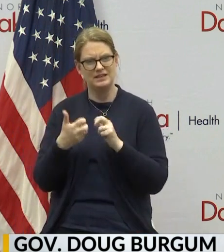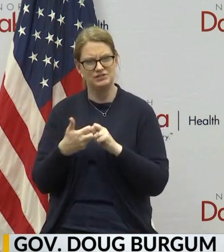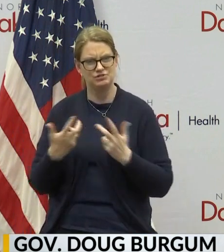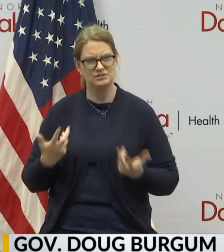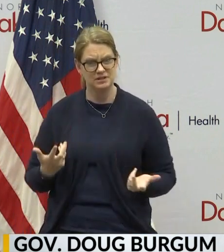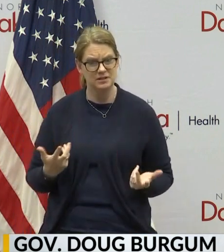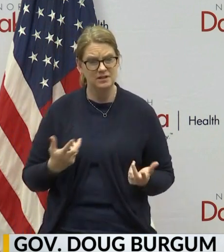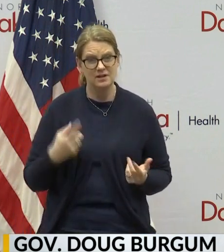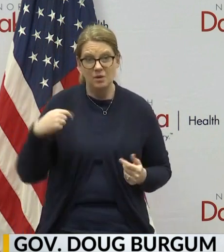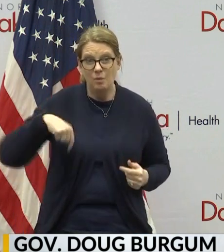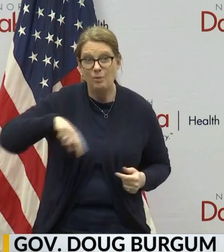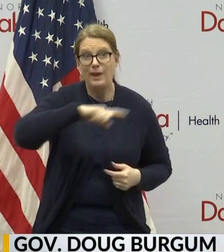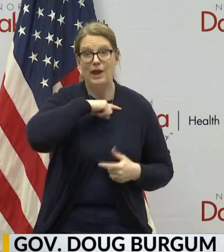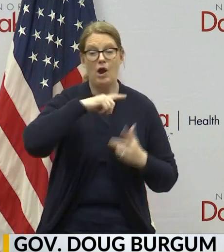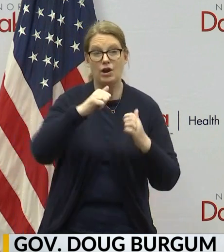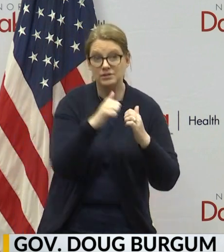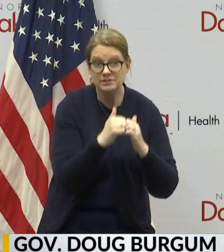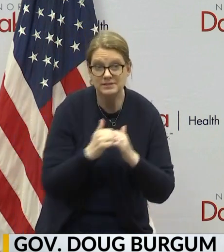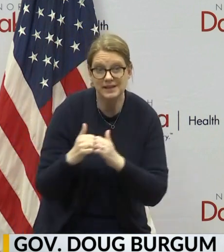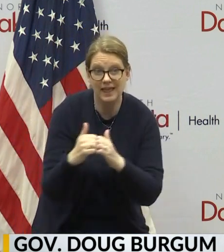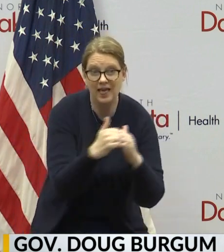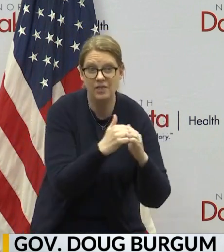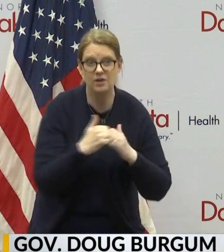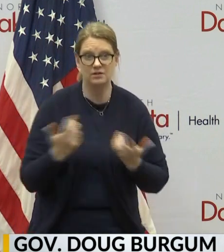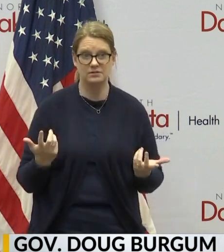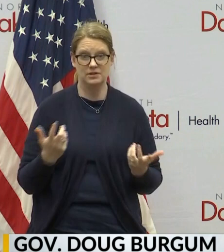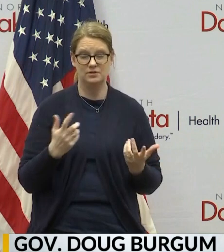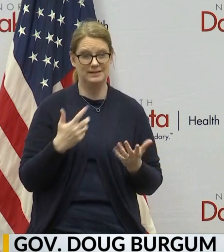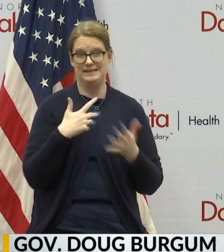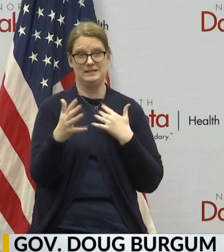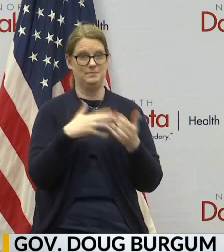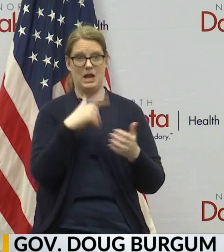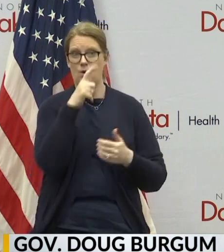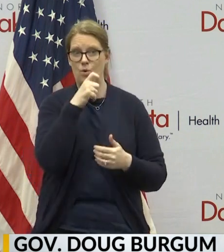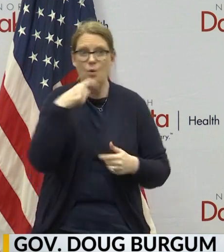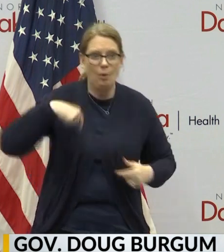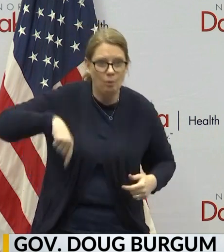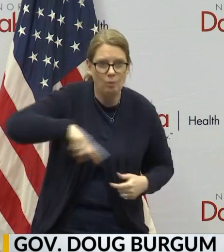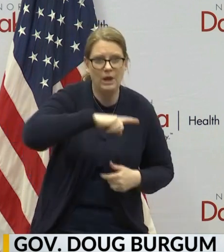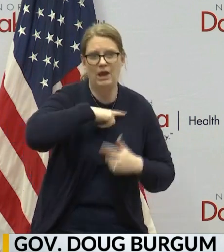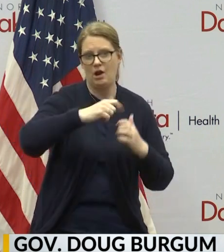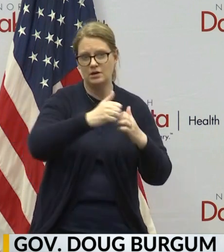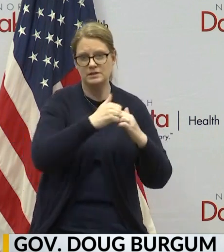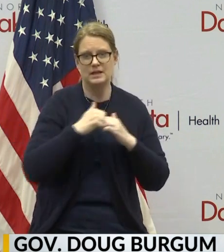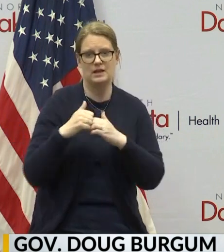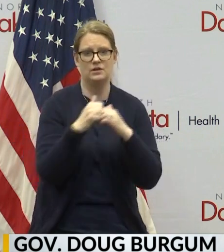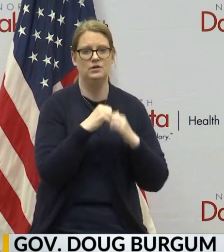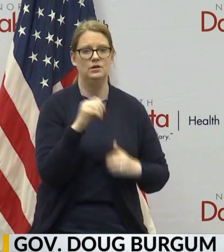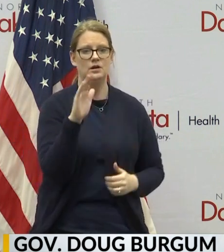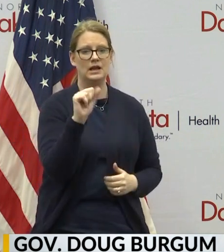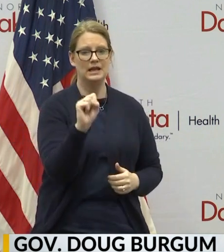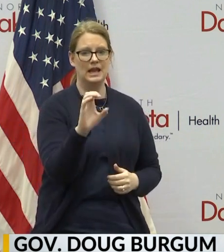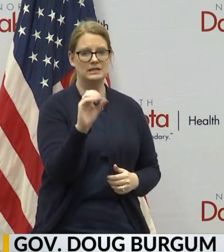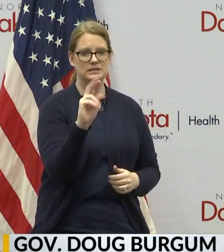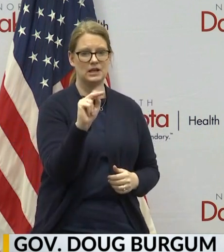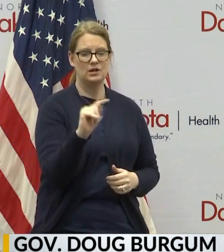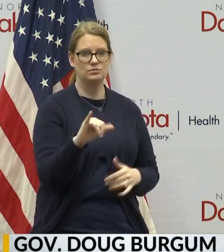ELDERLY AND THOSE INDIVIDUALS WITH UNDERLYING HEALTH CONDITIONS. WE ARE ABSOLUTELY ALL IN THIS